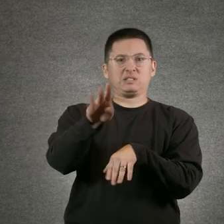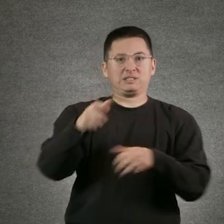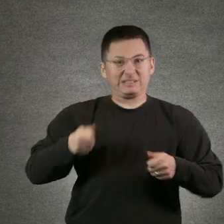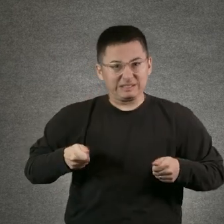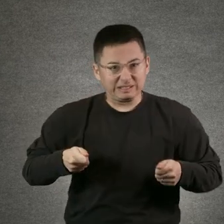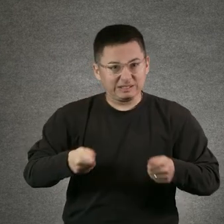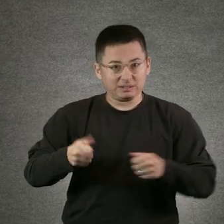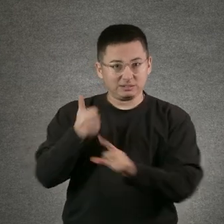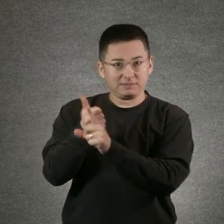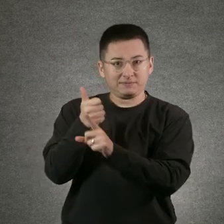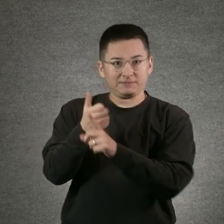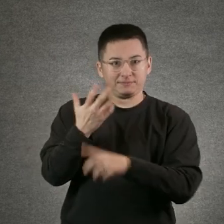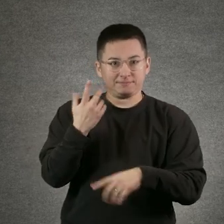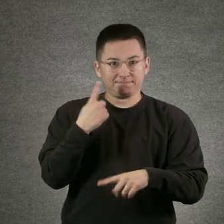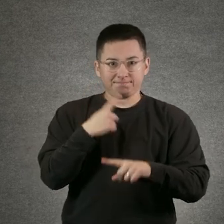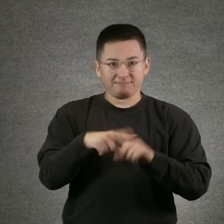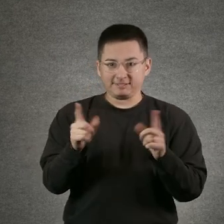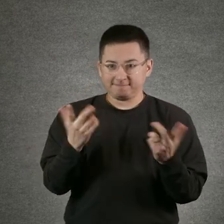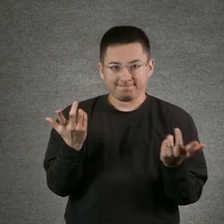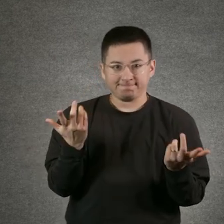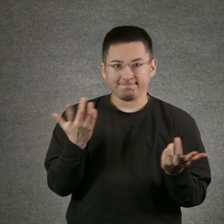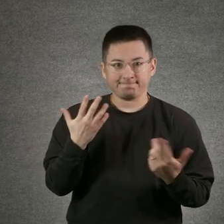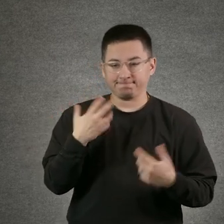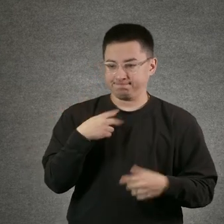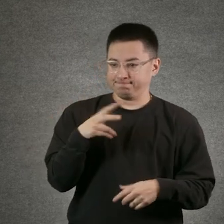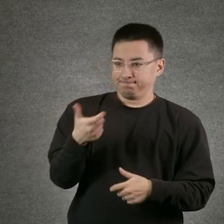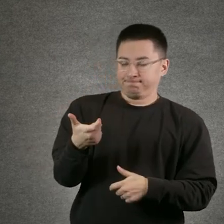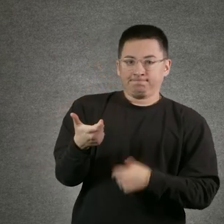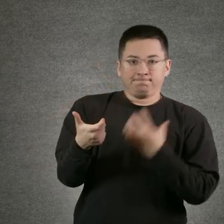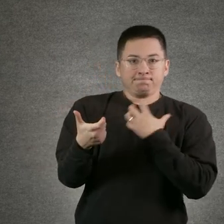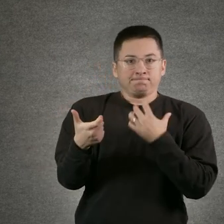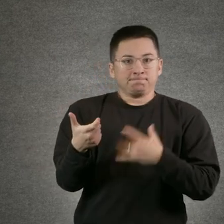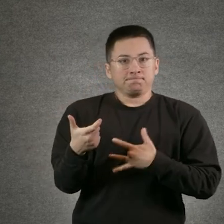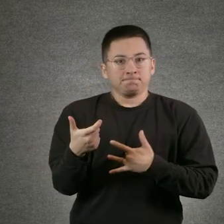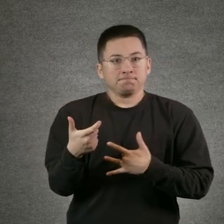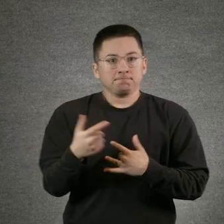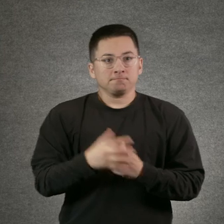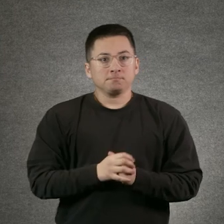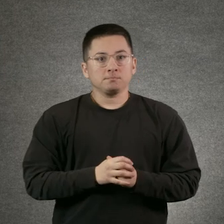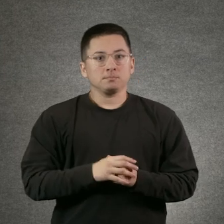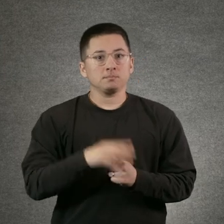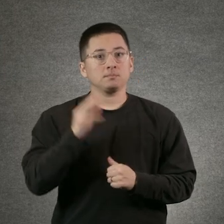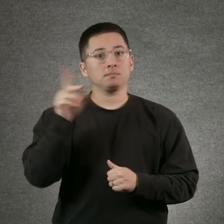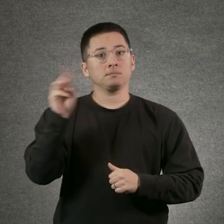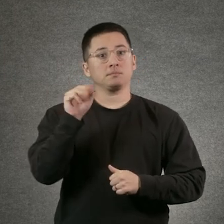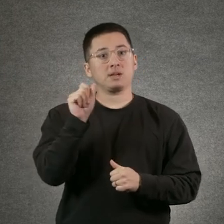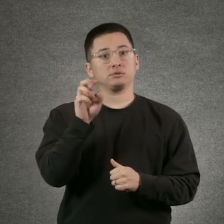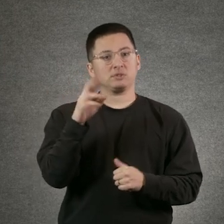up five abnormally steep steps with just brute force